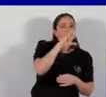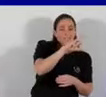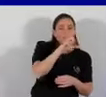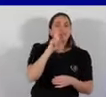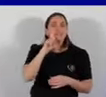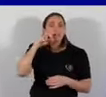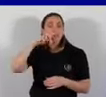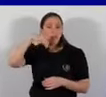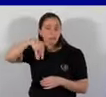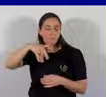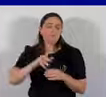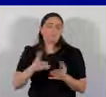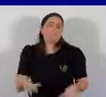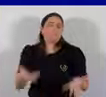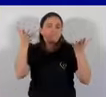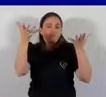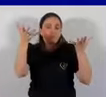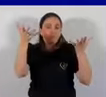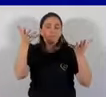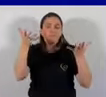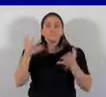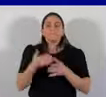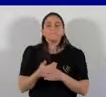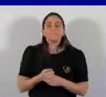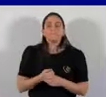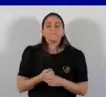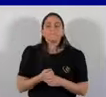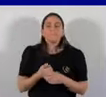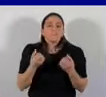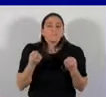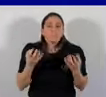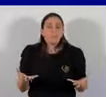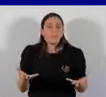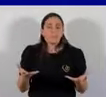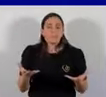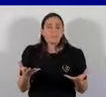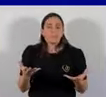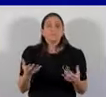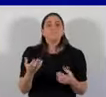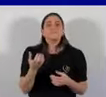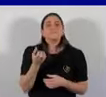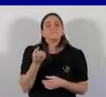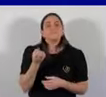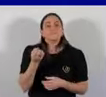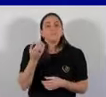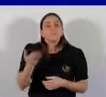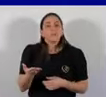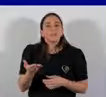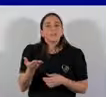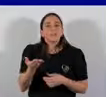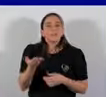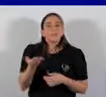We are talking about the inflation rate Causing the demand for money to fall